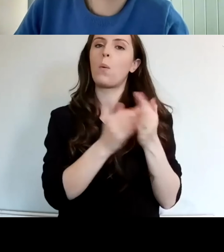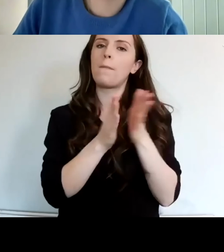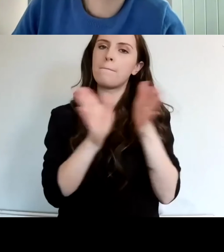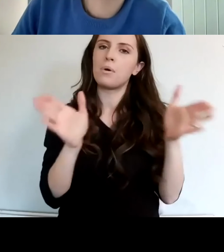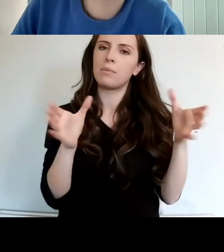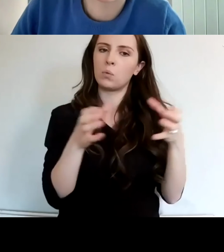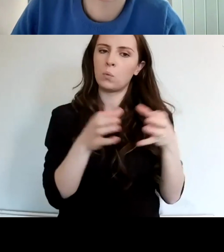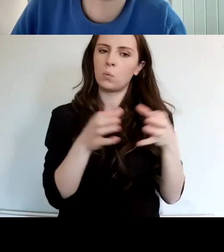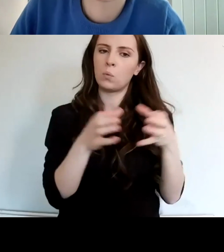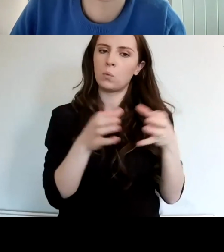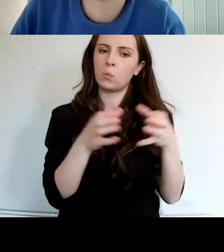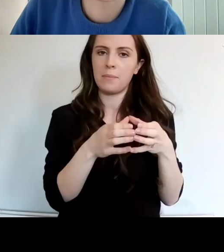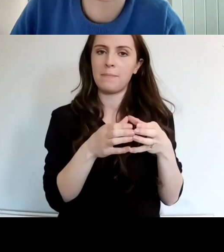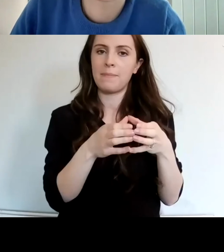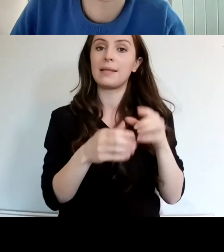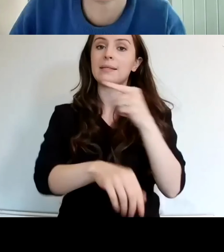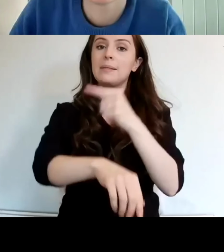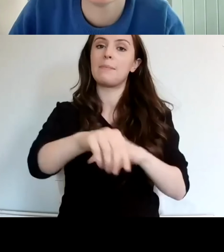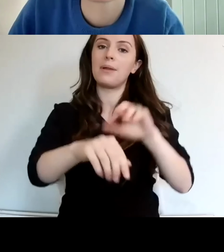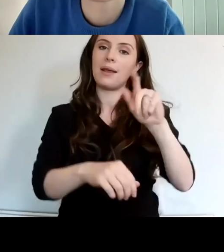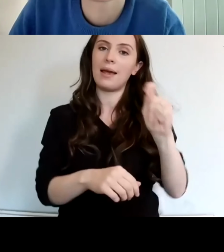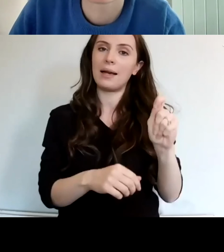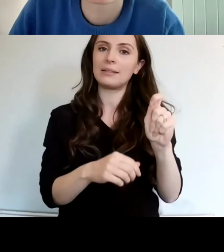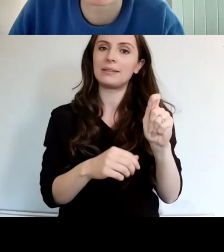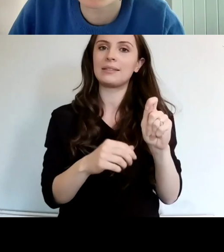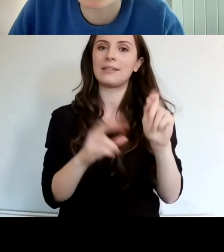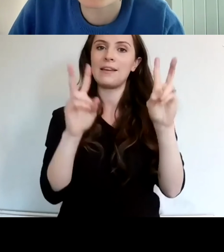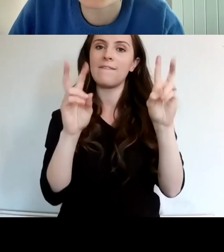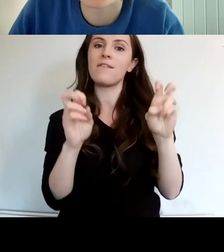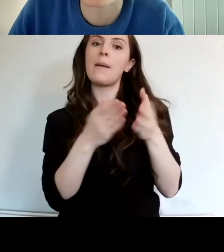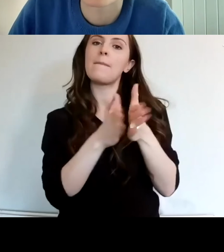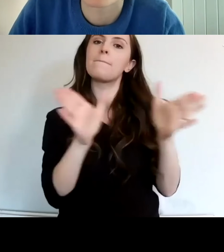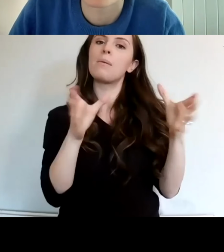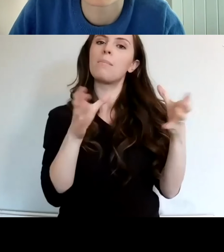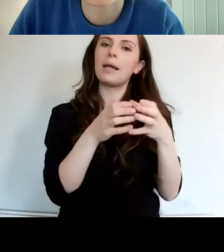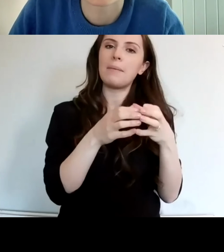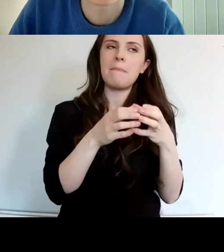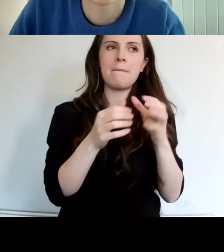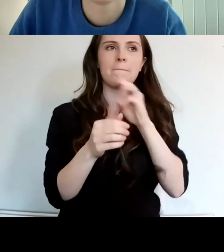The Disability Act defines public body as government departments, local authorities